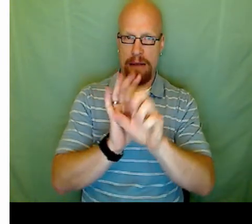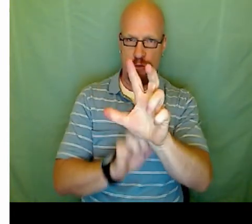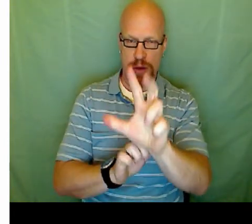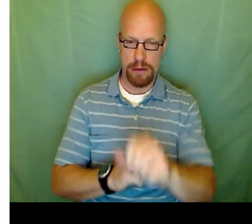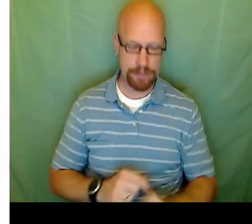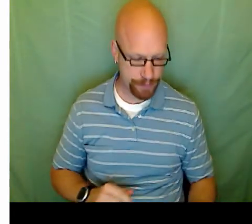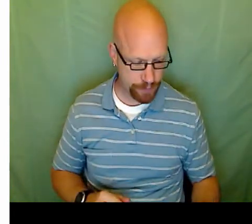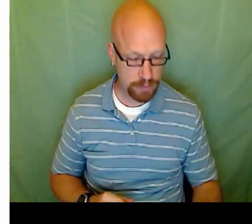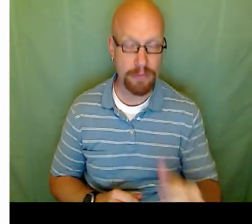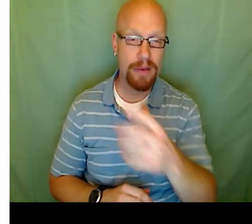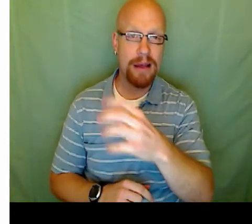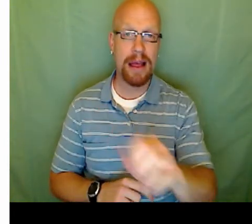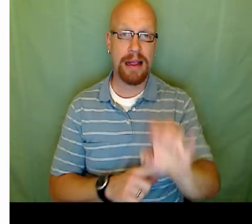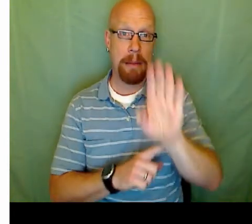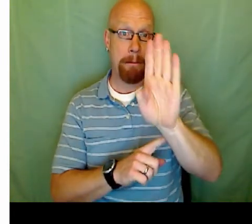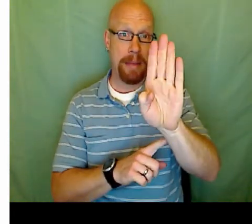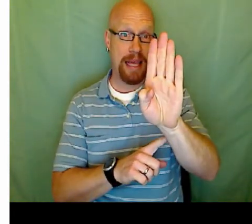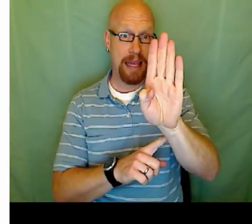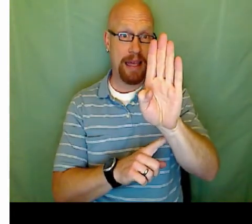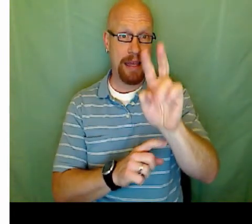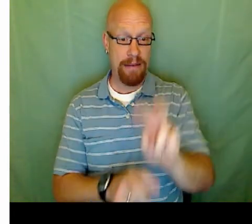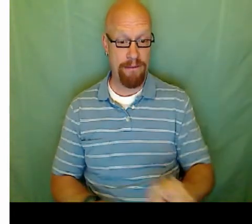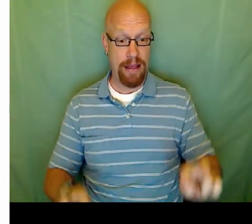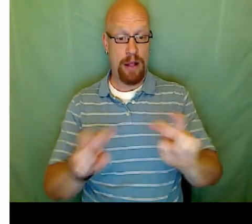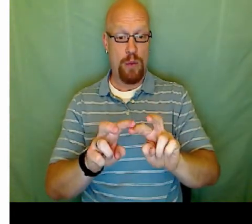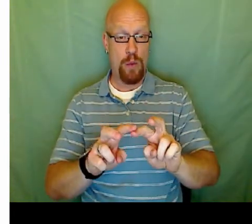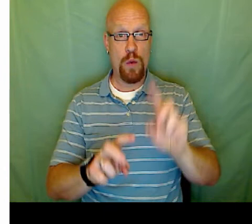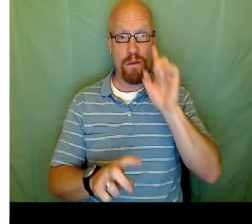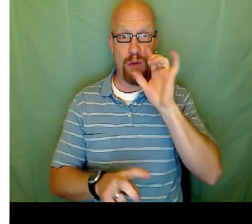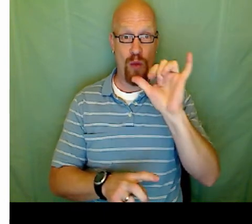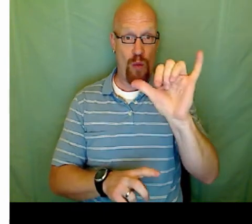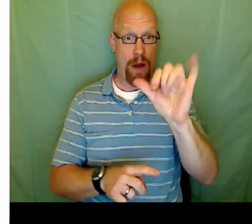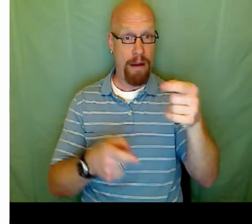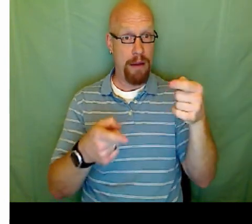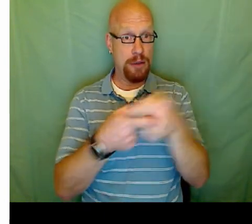3 is my slope, and the b term, the b value,